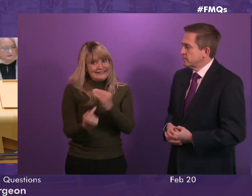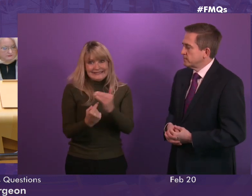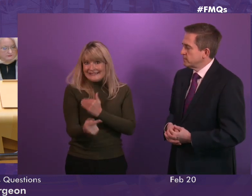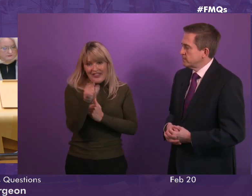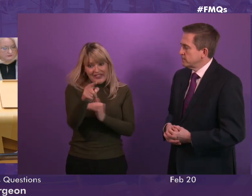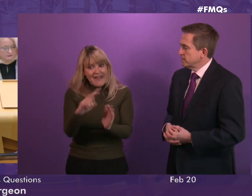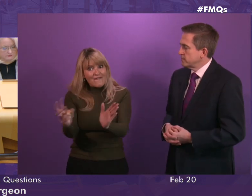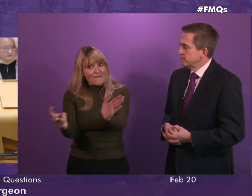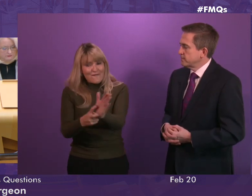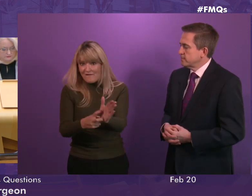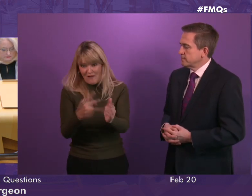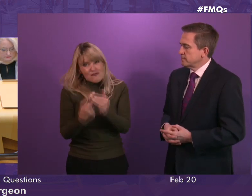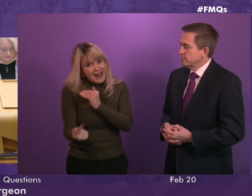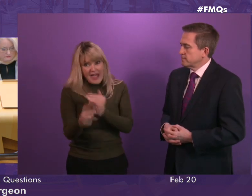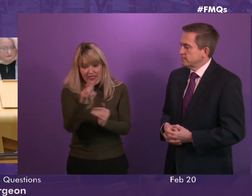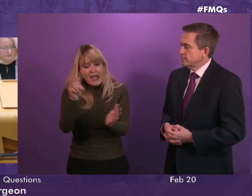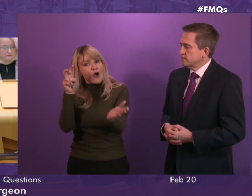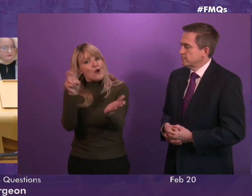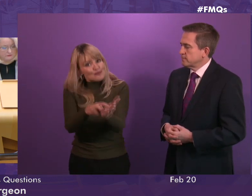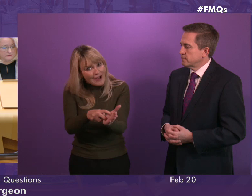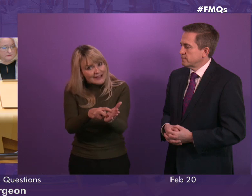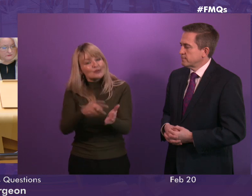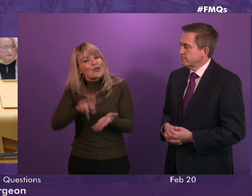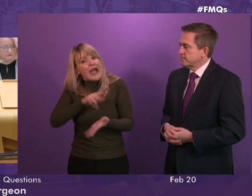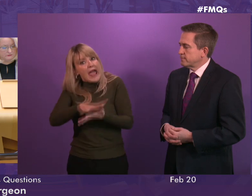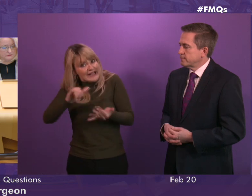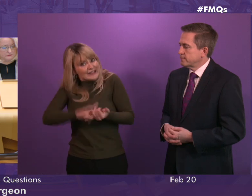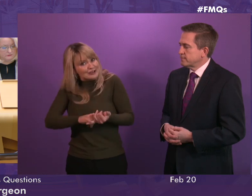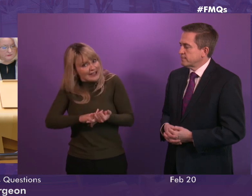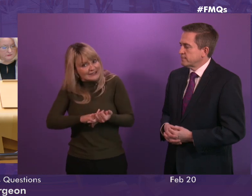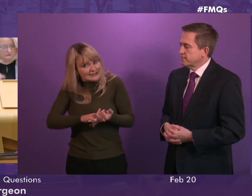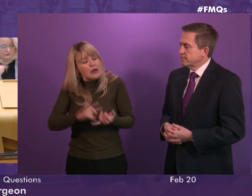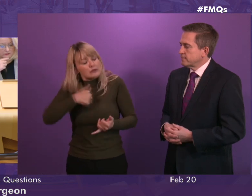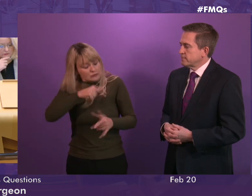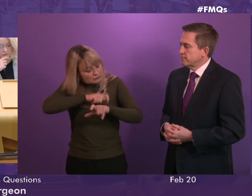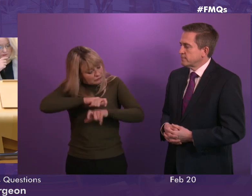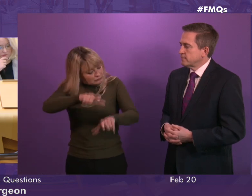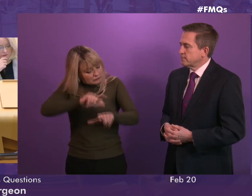to deliver services to the NHS. We will continue to support primary care, particularly GPs,